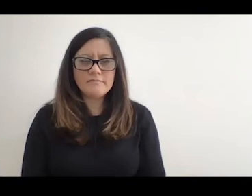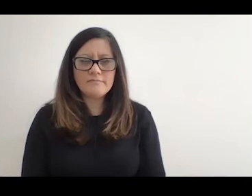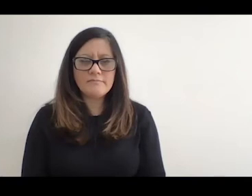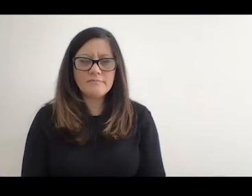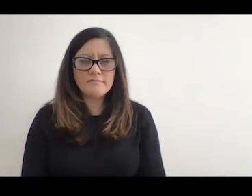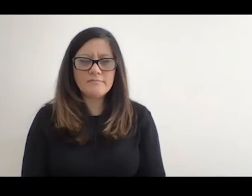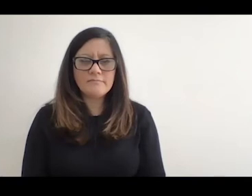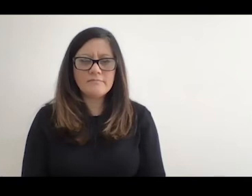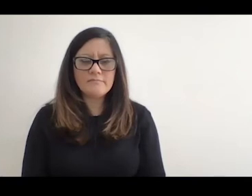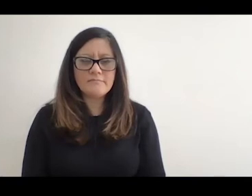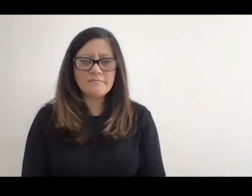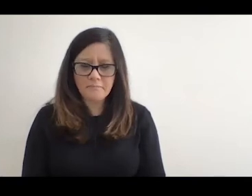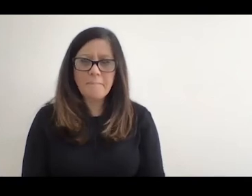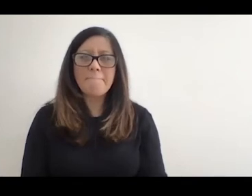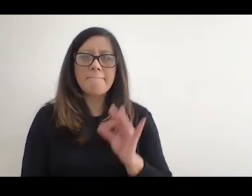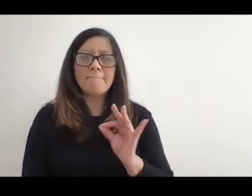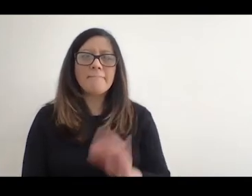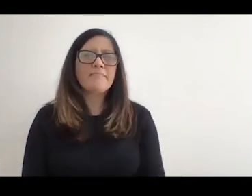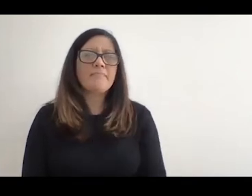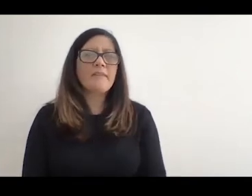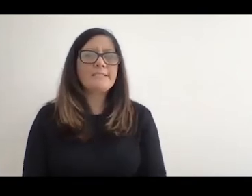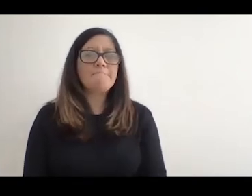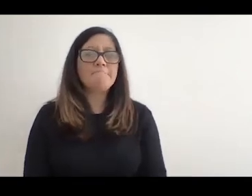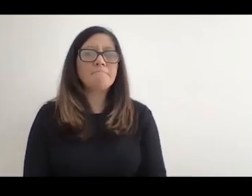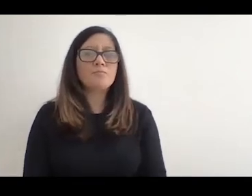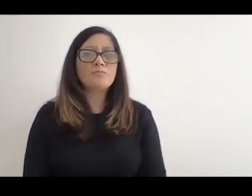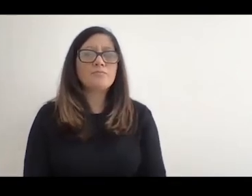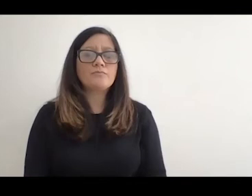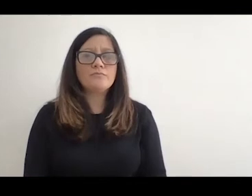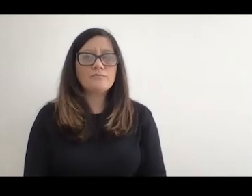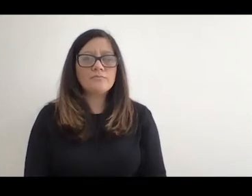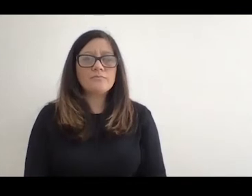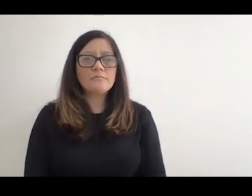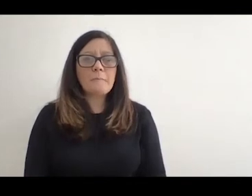one quick second. OK, there we go. So.